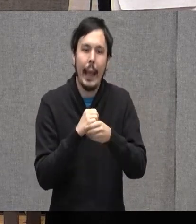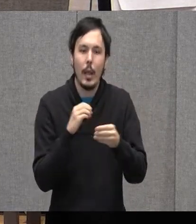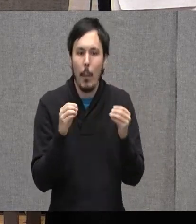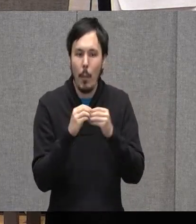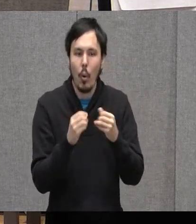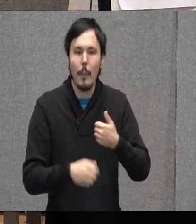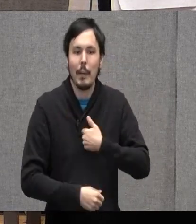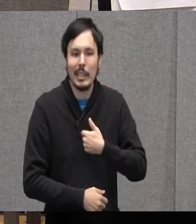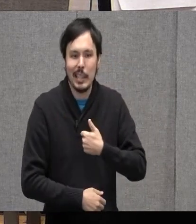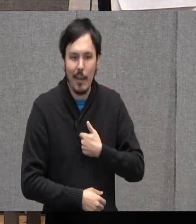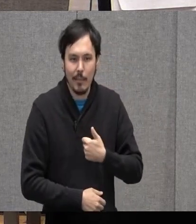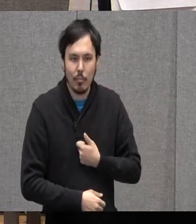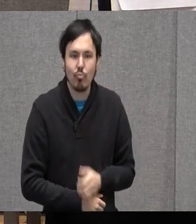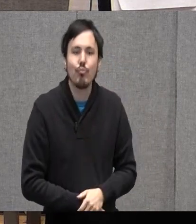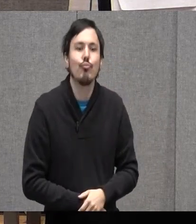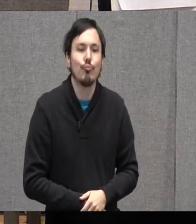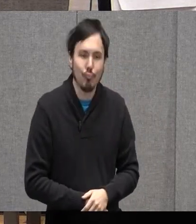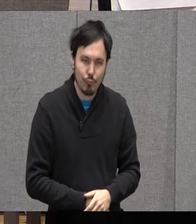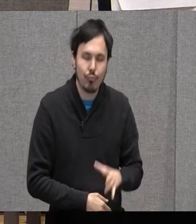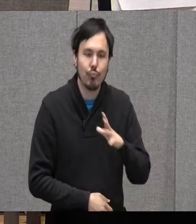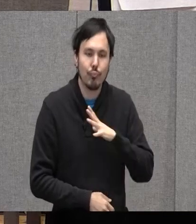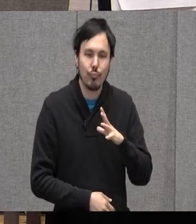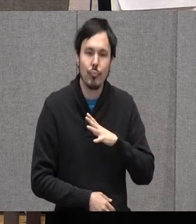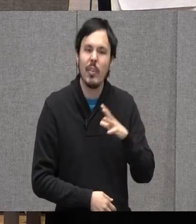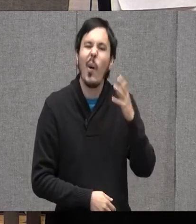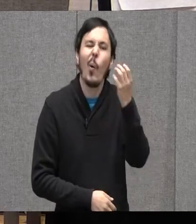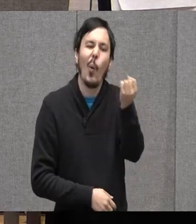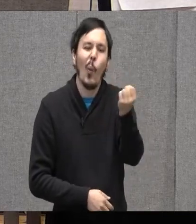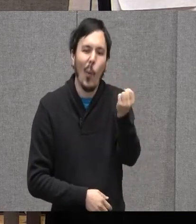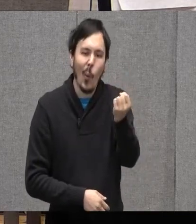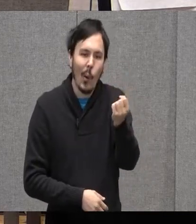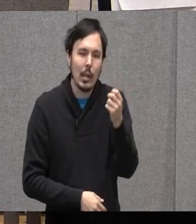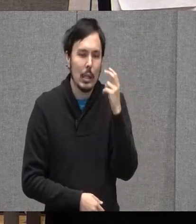Okay, so let's hold off on that. Let's move to the questions.